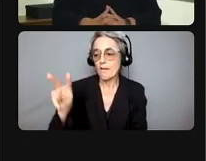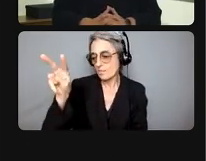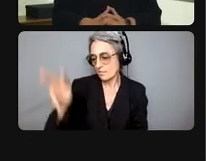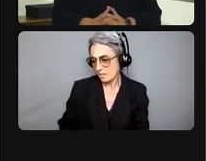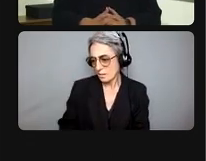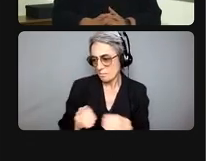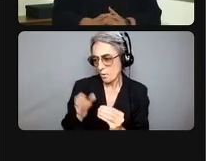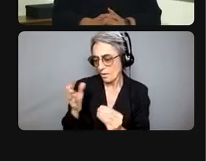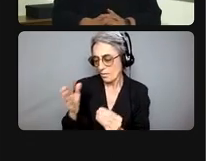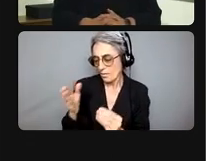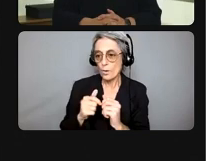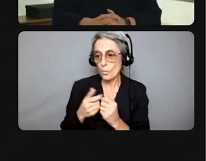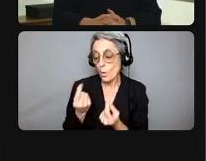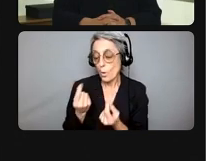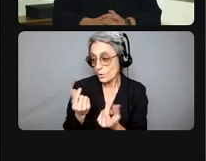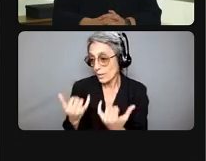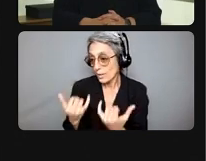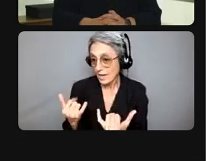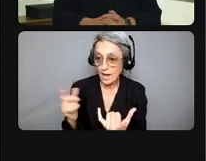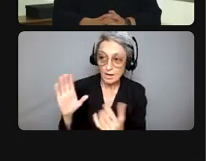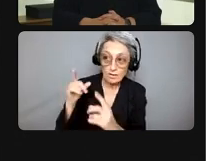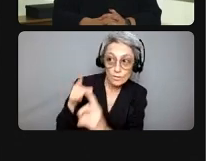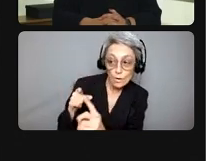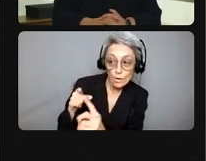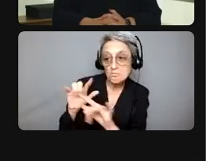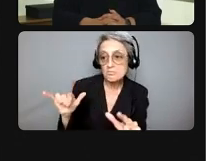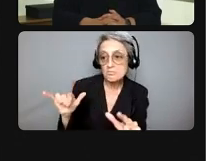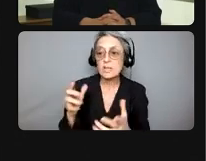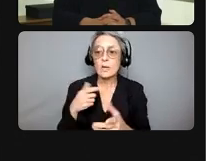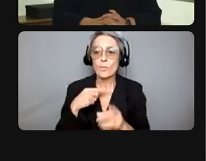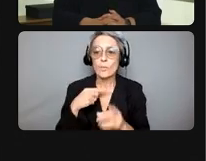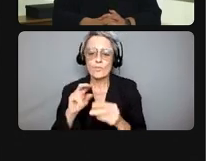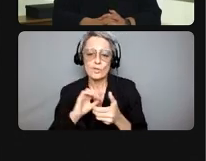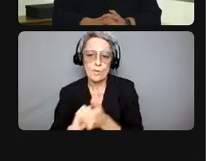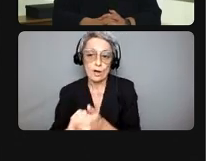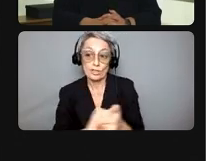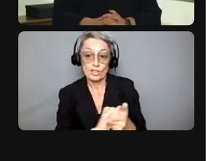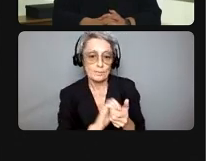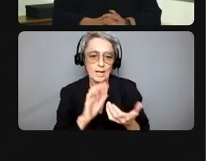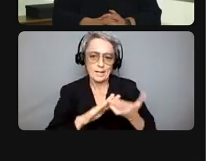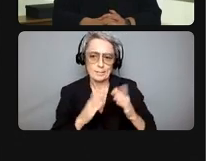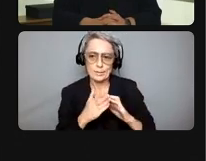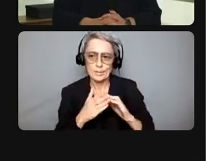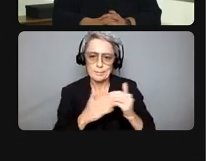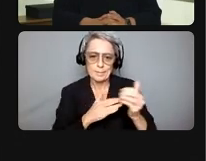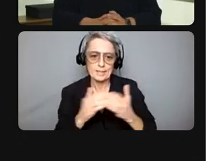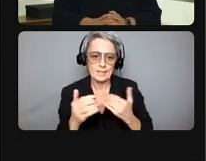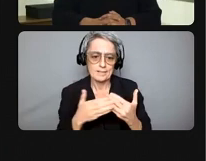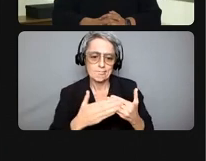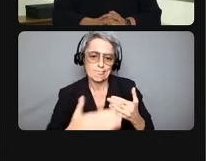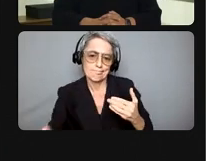and look forward to the continued partnership and community that we're building here today. We have one more slide and then we'll.